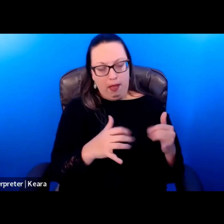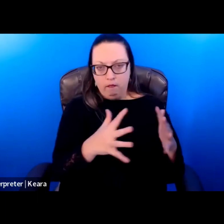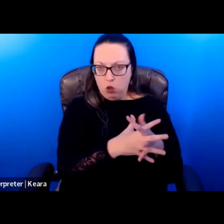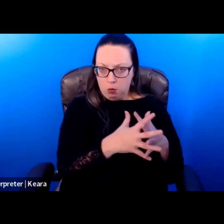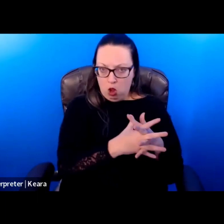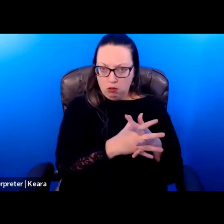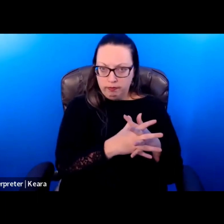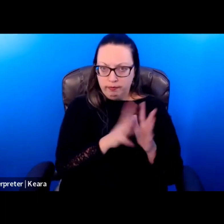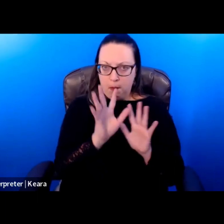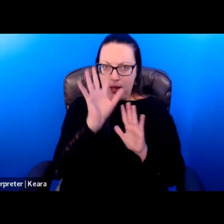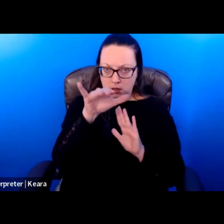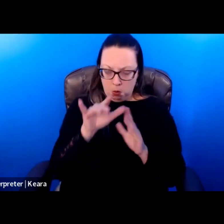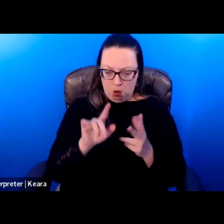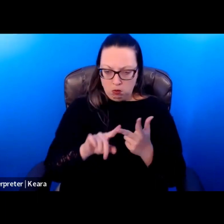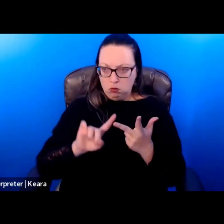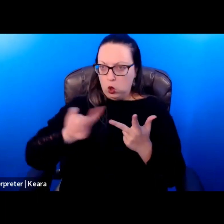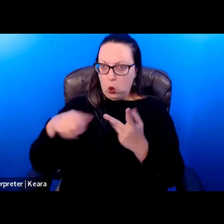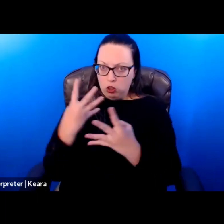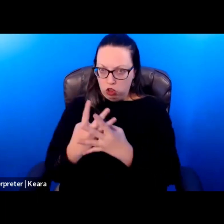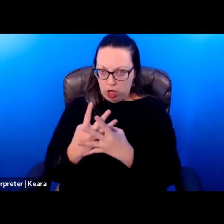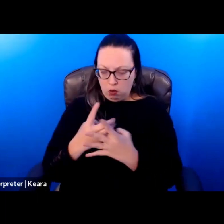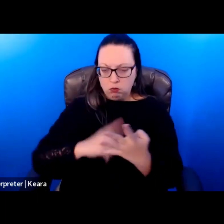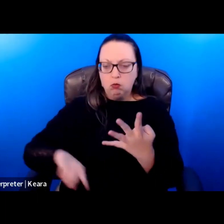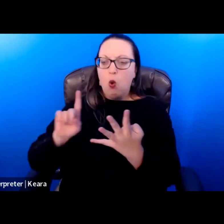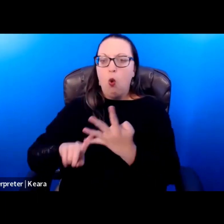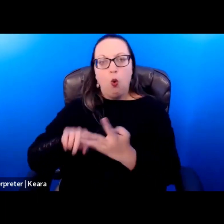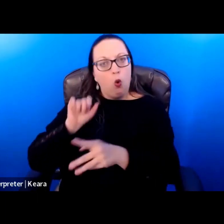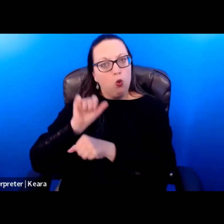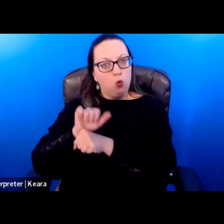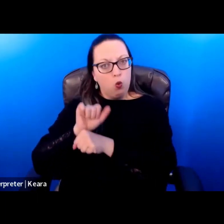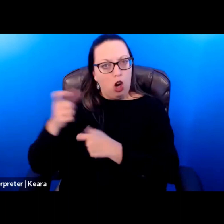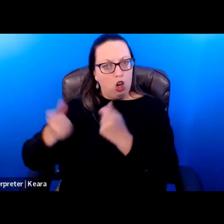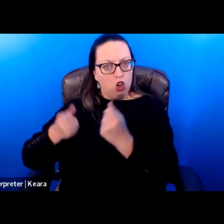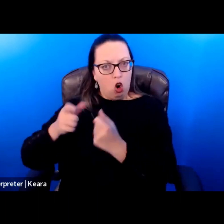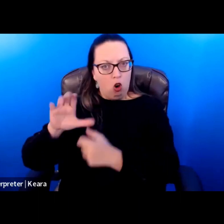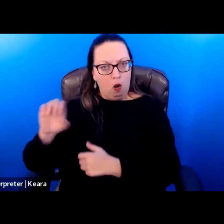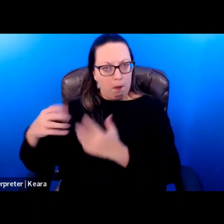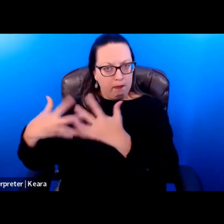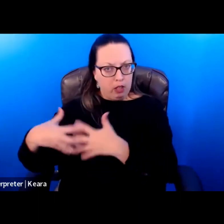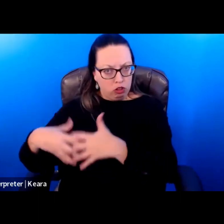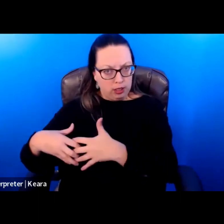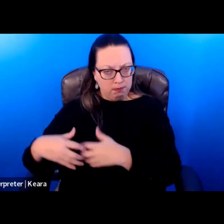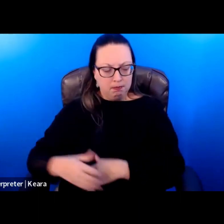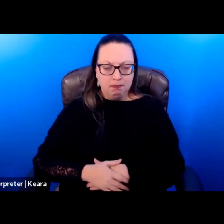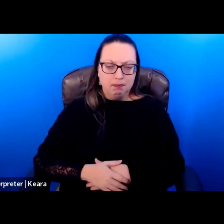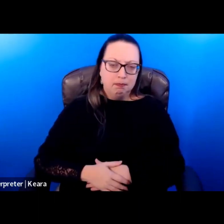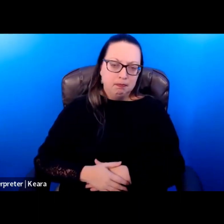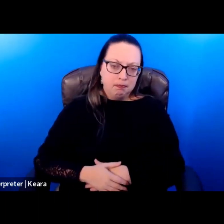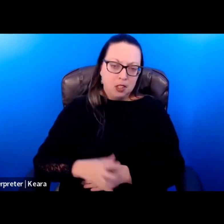jail, or work at Chrysler, Ford or GM. So, you know, I chose the latter, I went to play football.